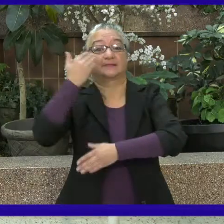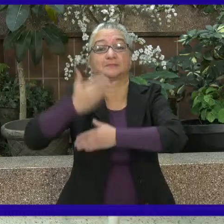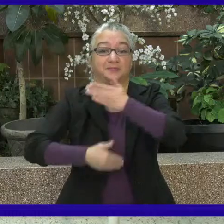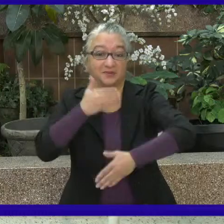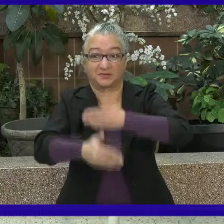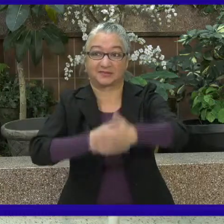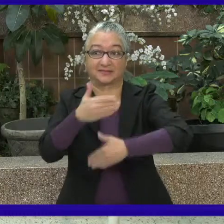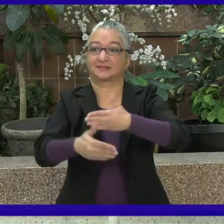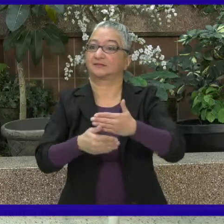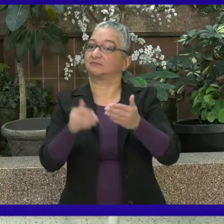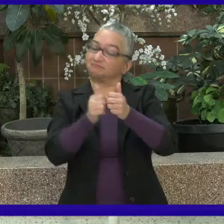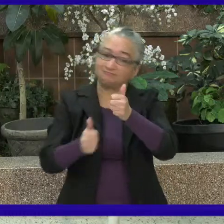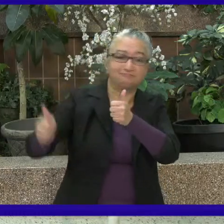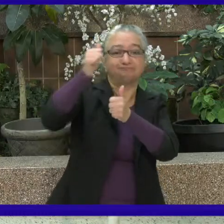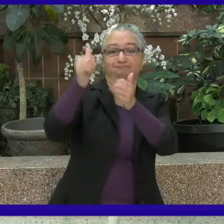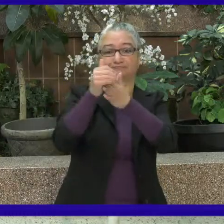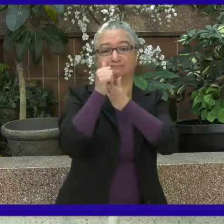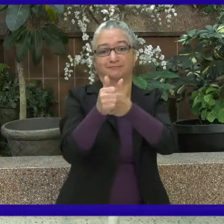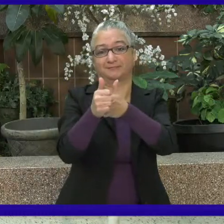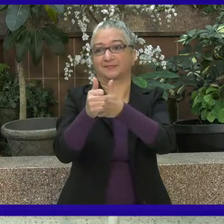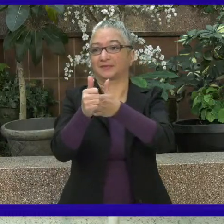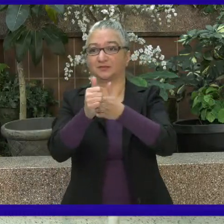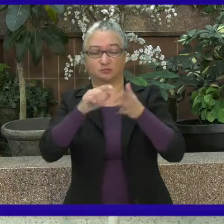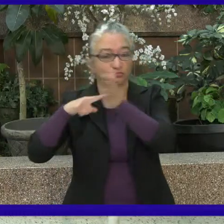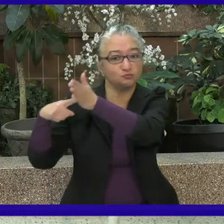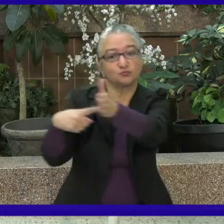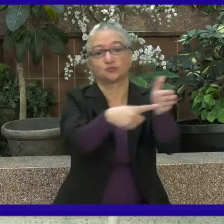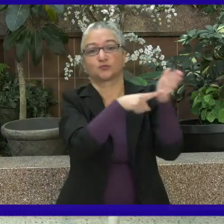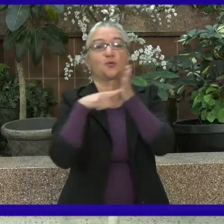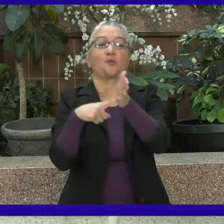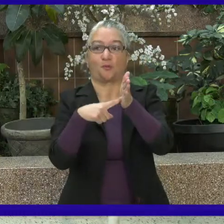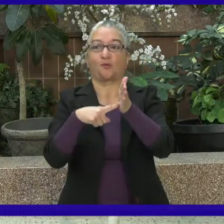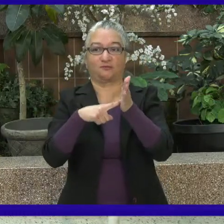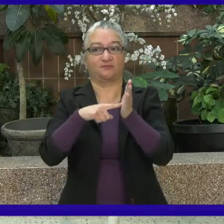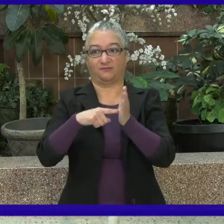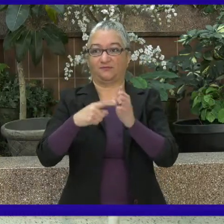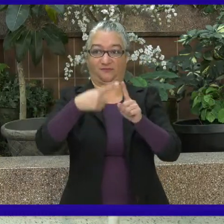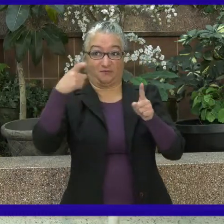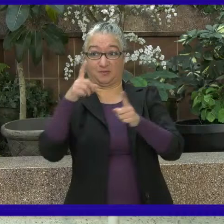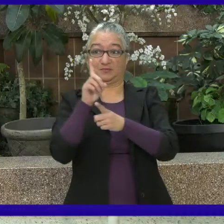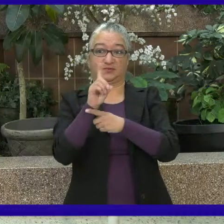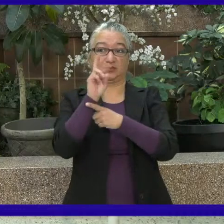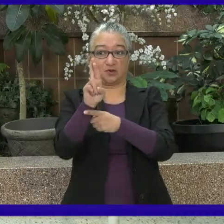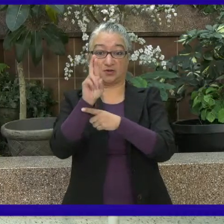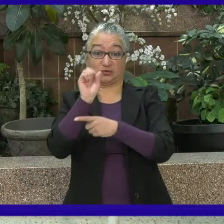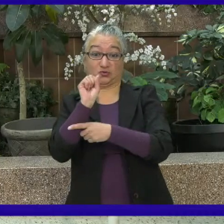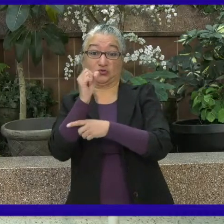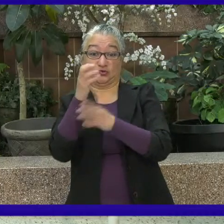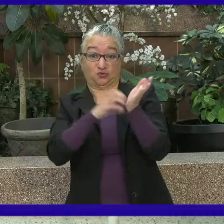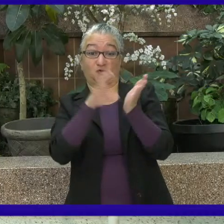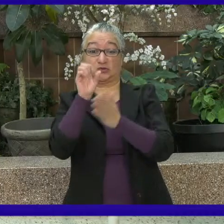dr sharkey was one of the first manitobans to be immunized he is a practicing family physician